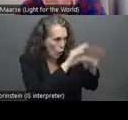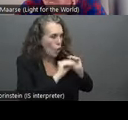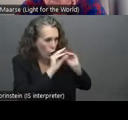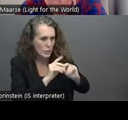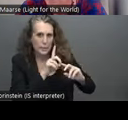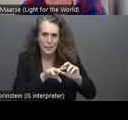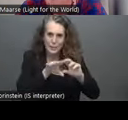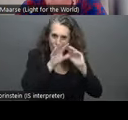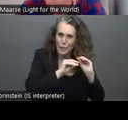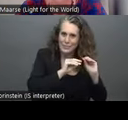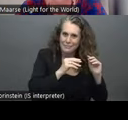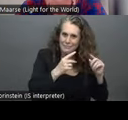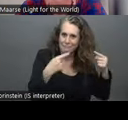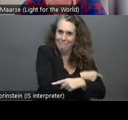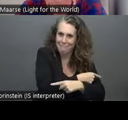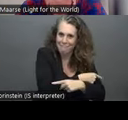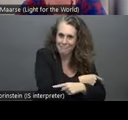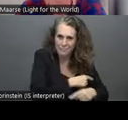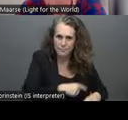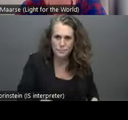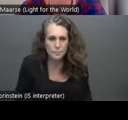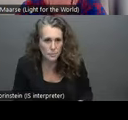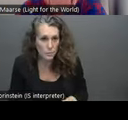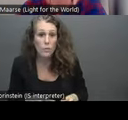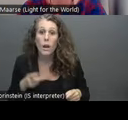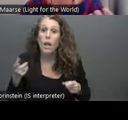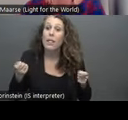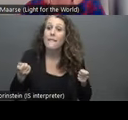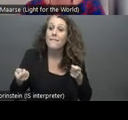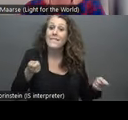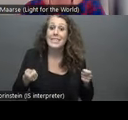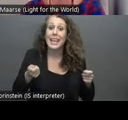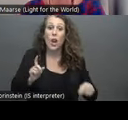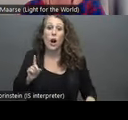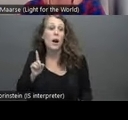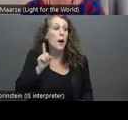15:35:28 And the facilitators, they are also responsible to identify good practices in